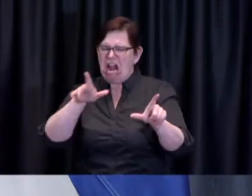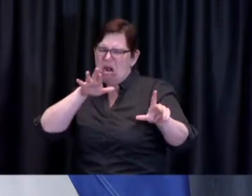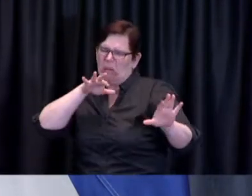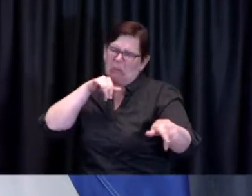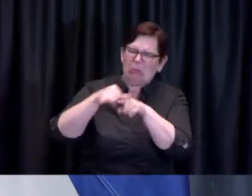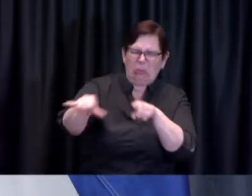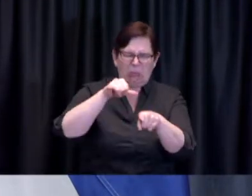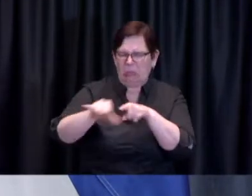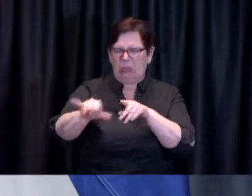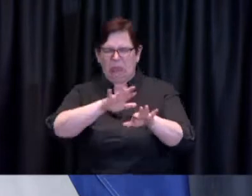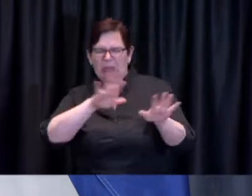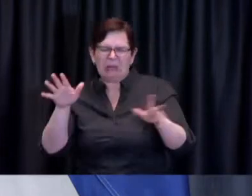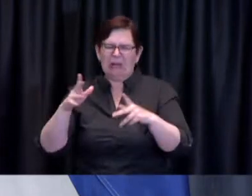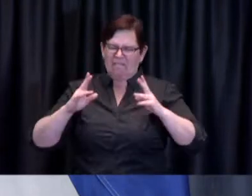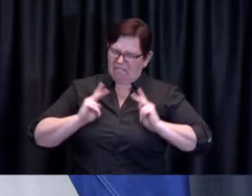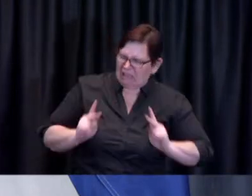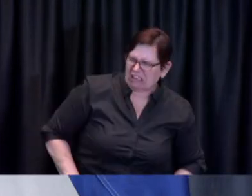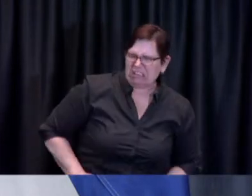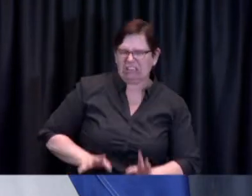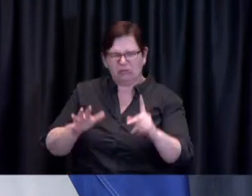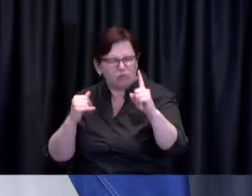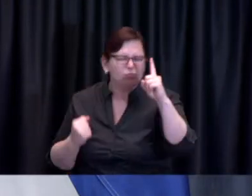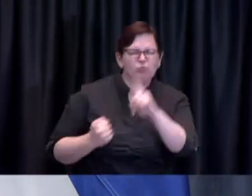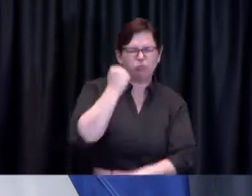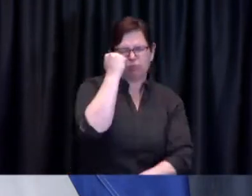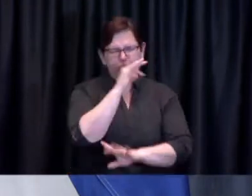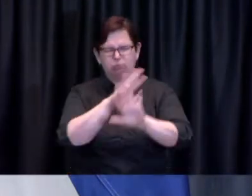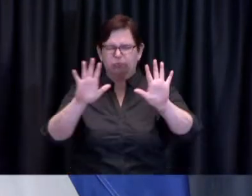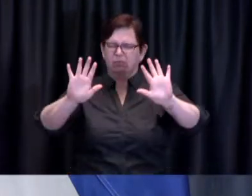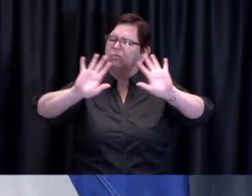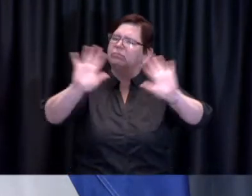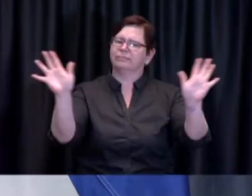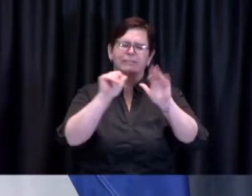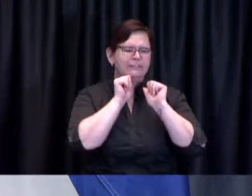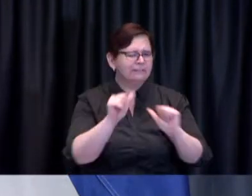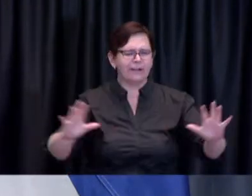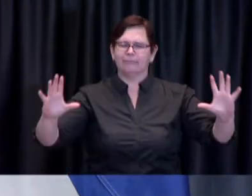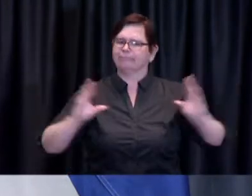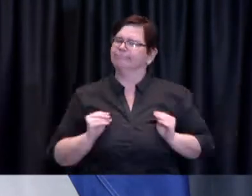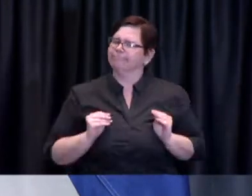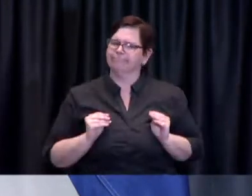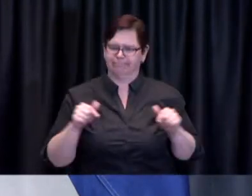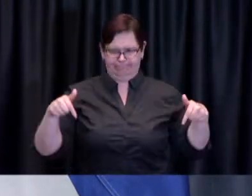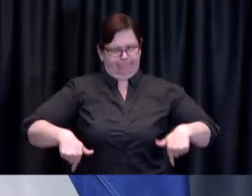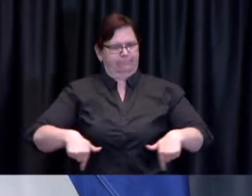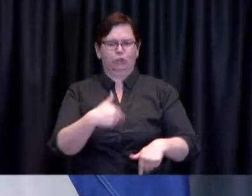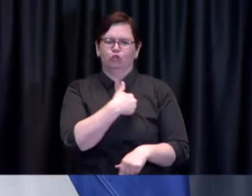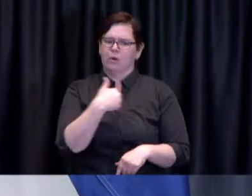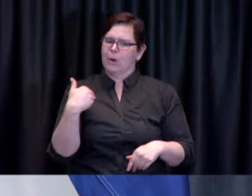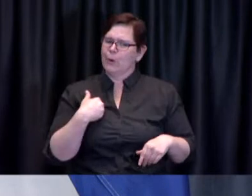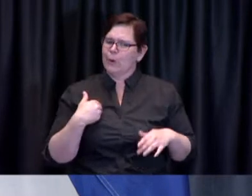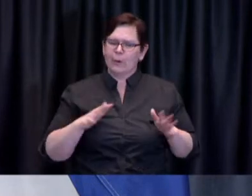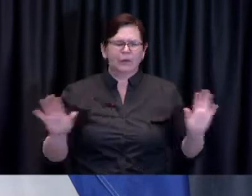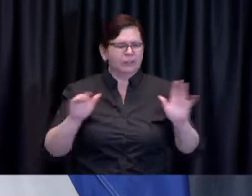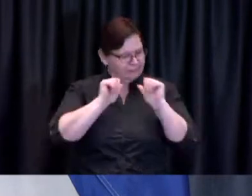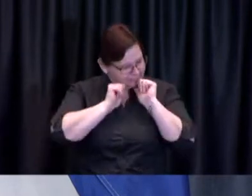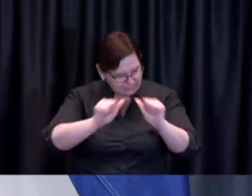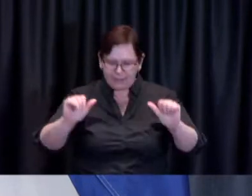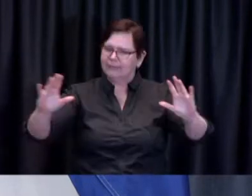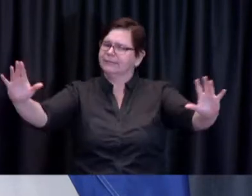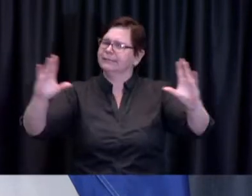any other issue has no place in our city hatred has no place in our city islamophobia has no place